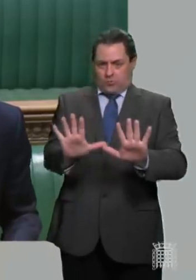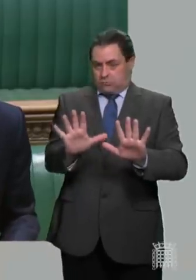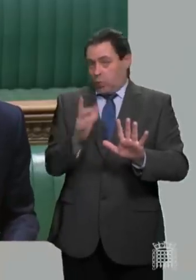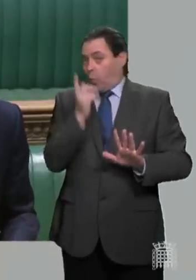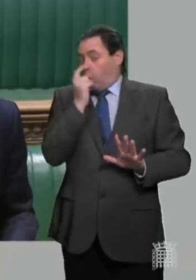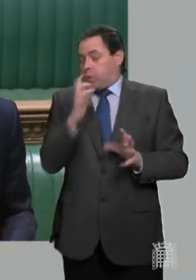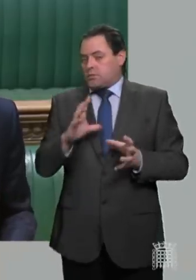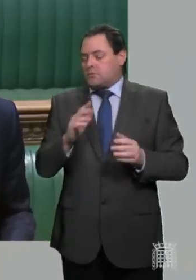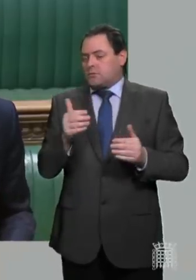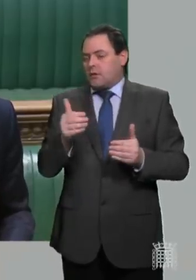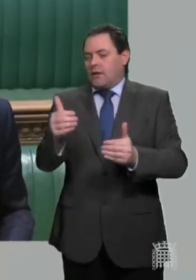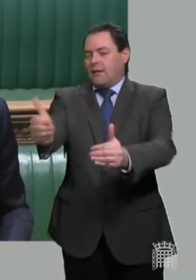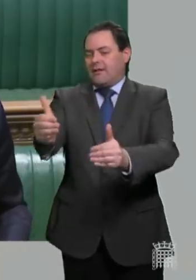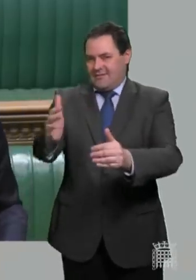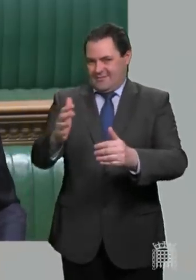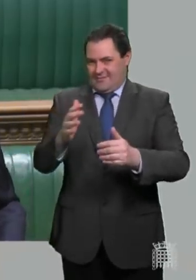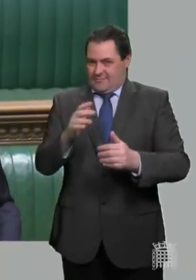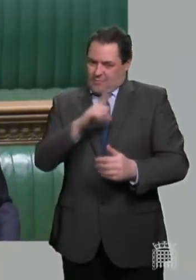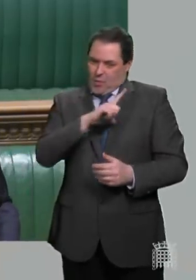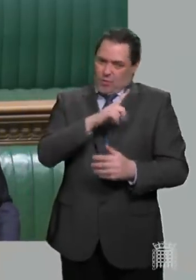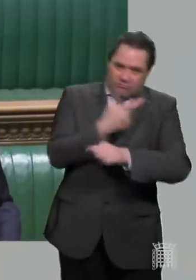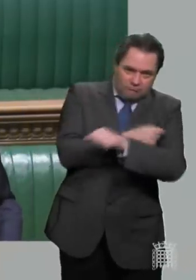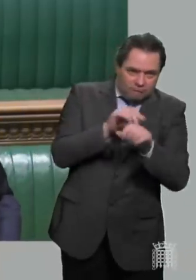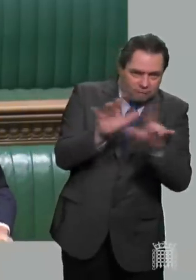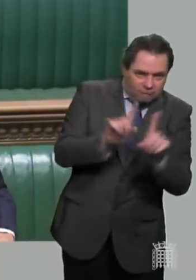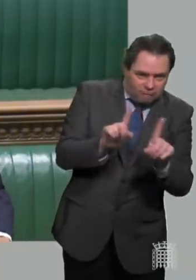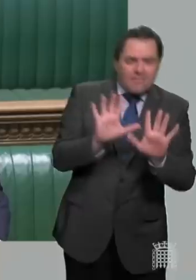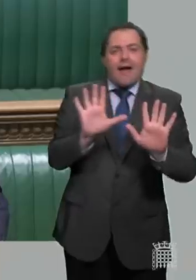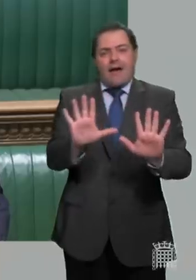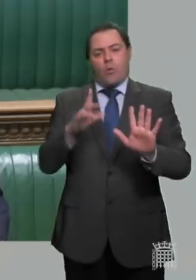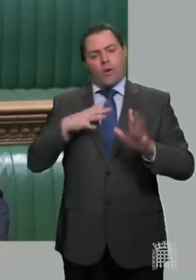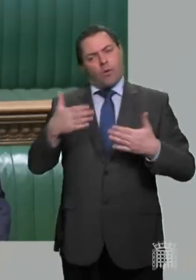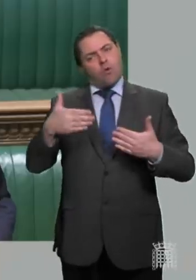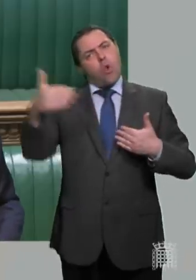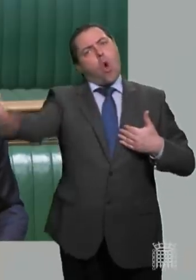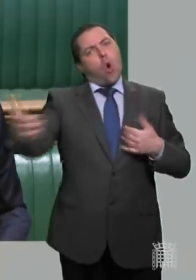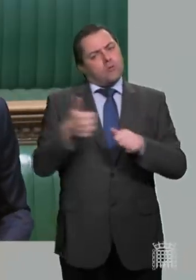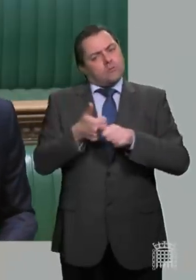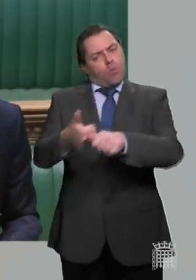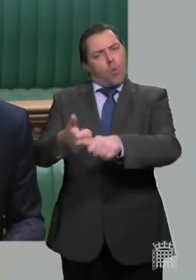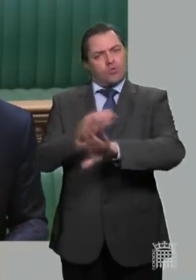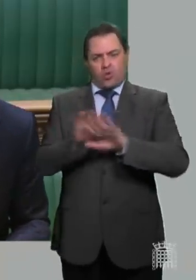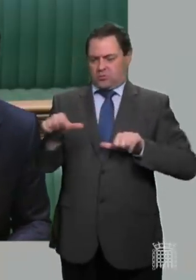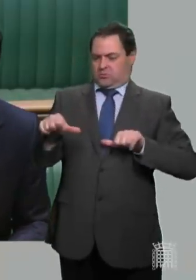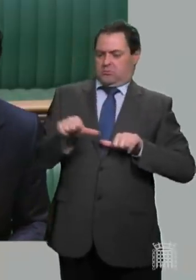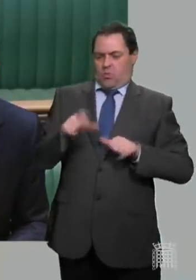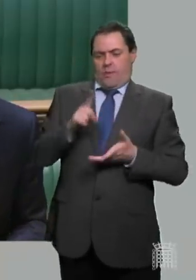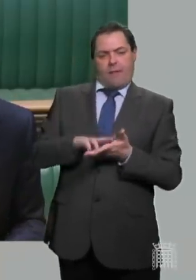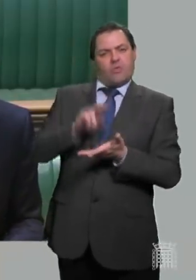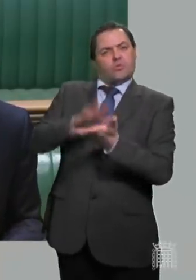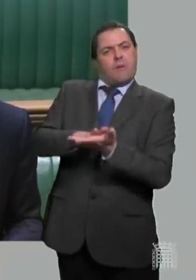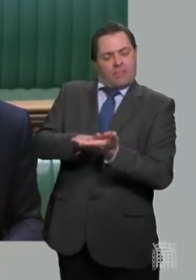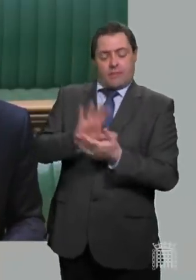might take to exit the restrictions. Let me summarise for the House the scale of our total